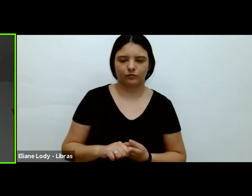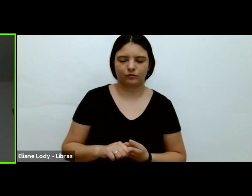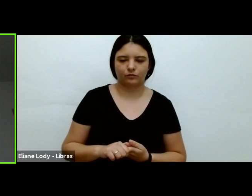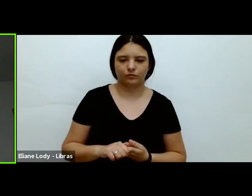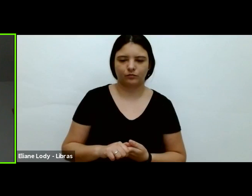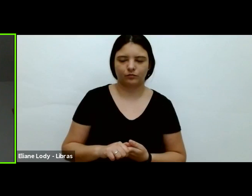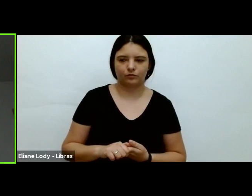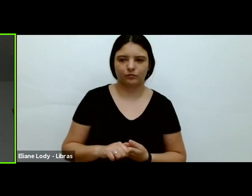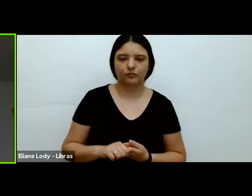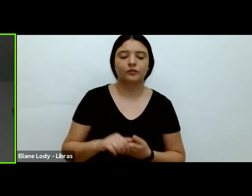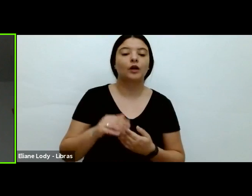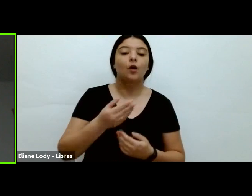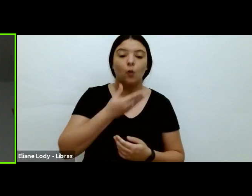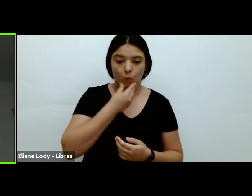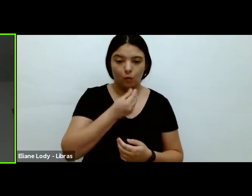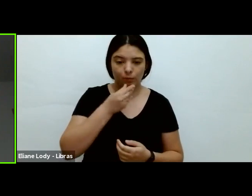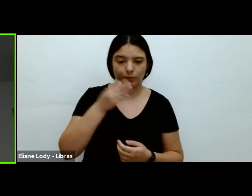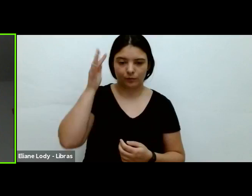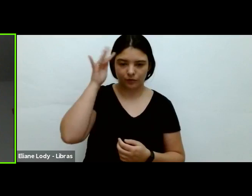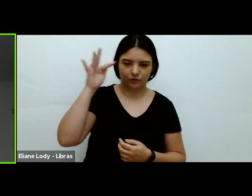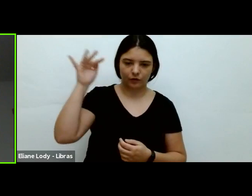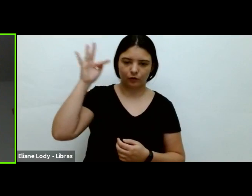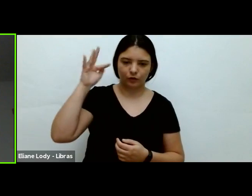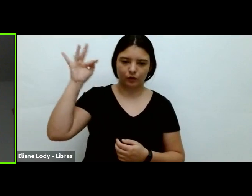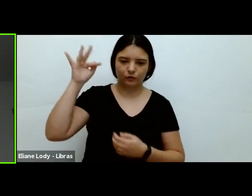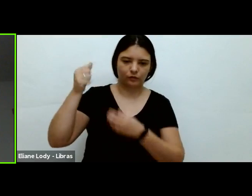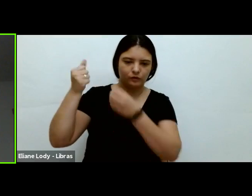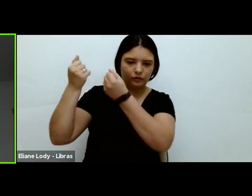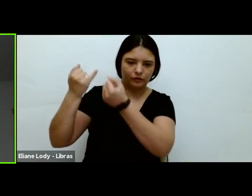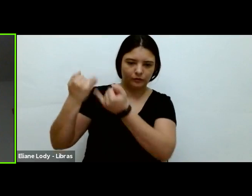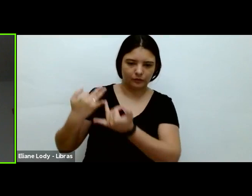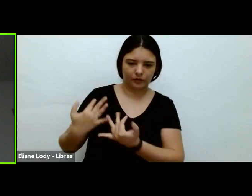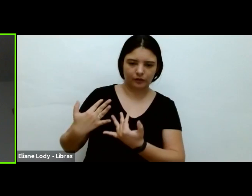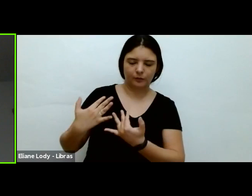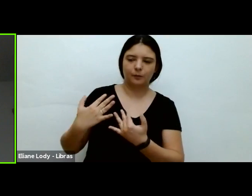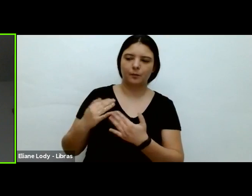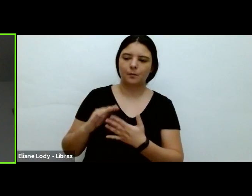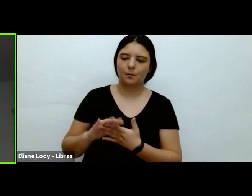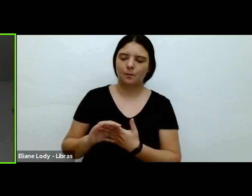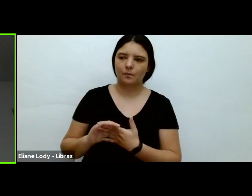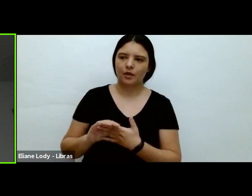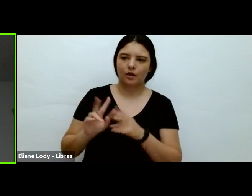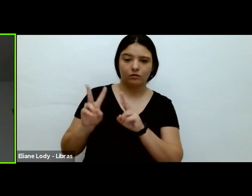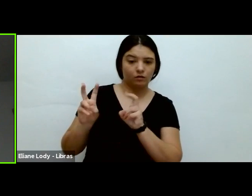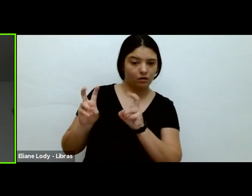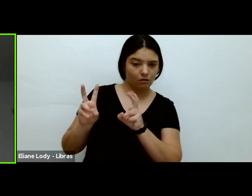very clear yeah, when I met him when very clear yeah, when I met him when he speaks about. building, he.